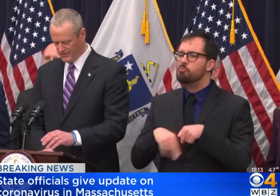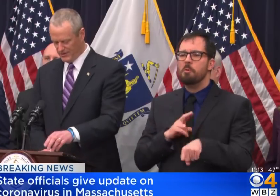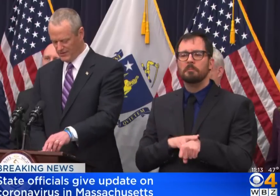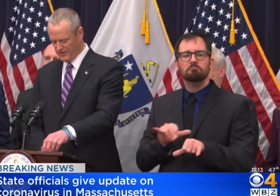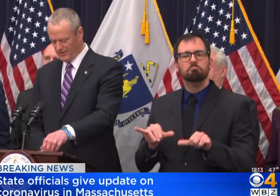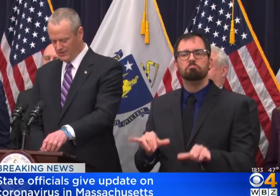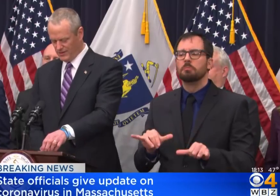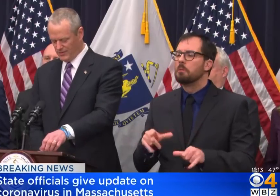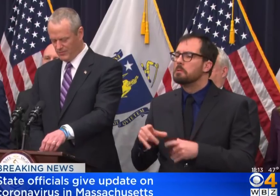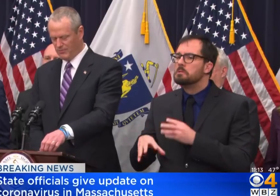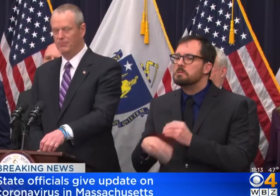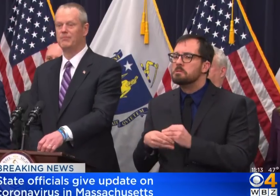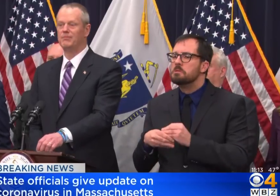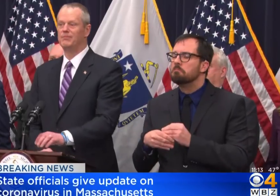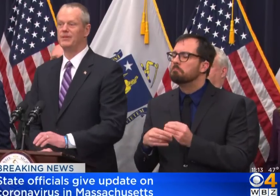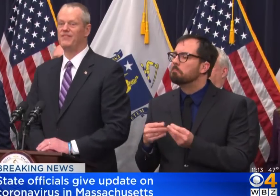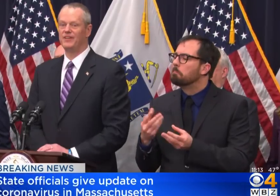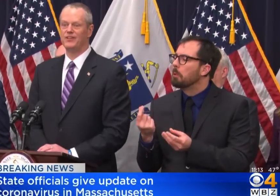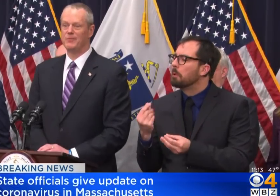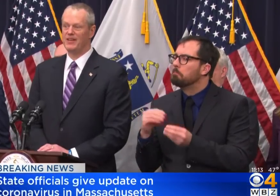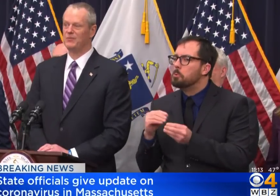I ASK EVERYONE TO PLEASE USE